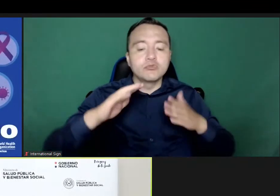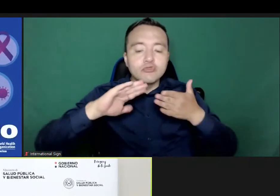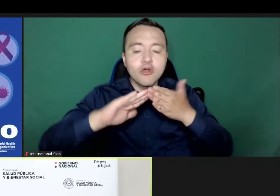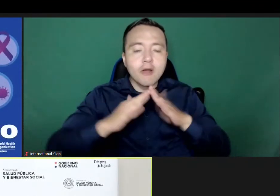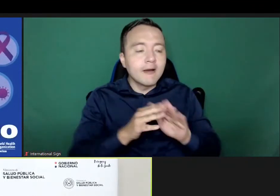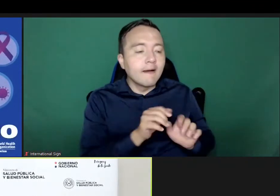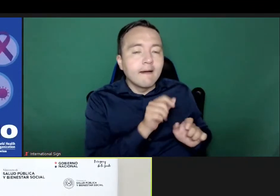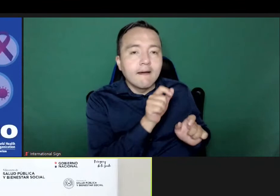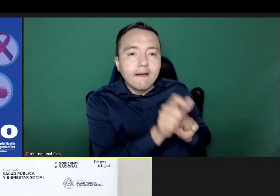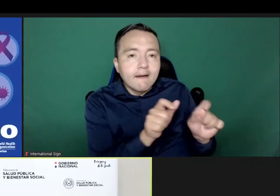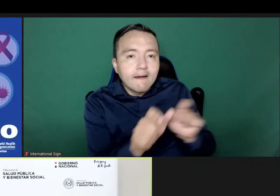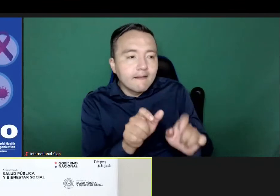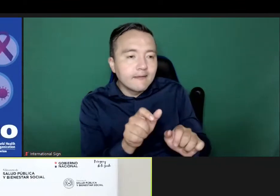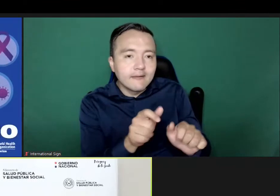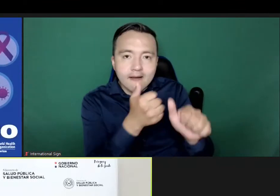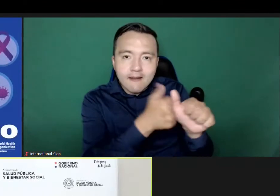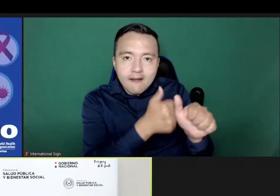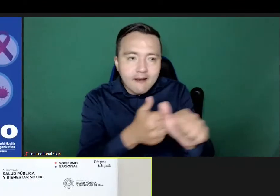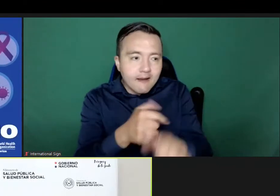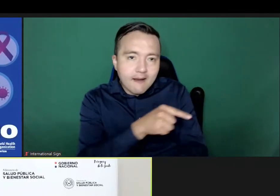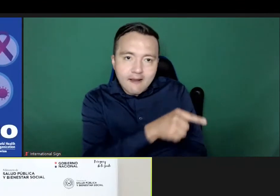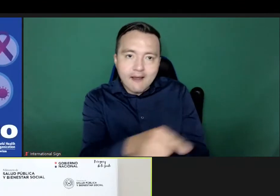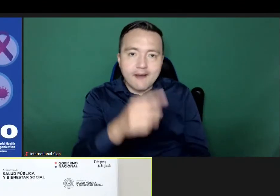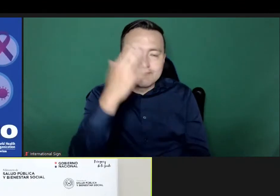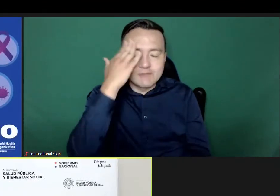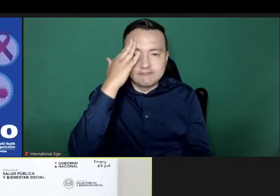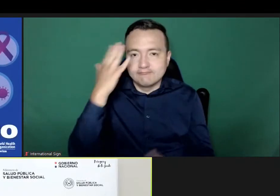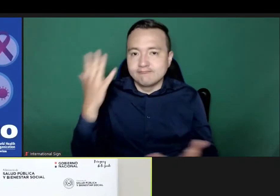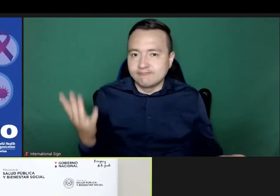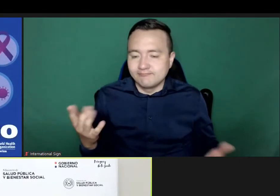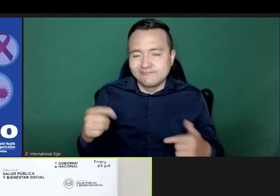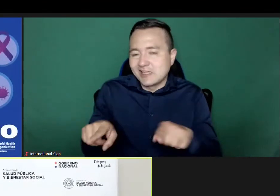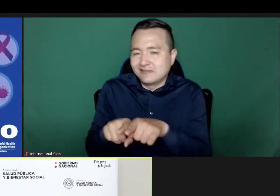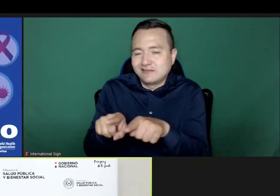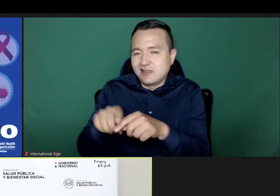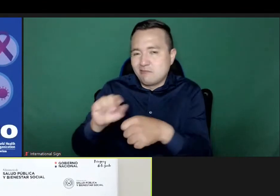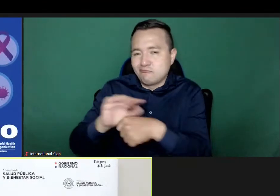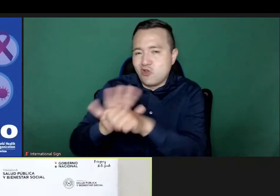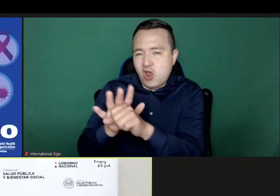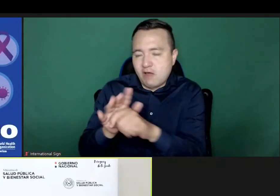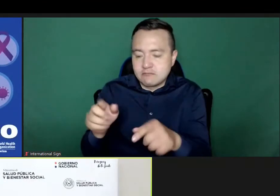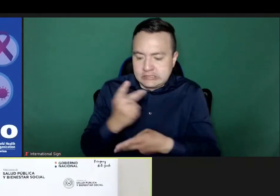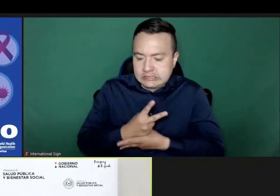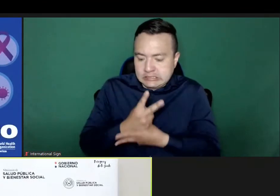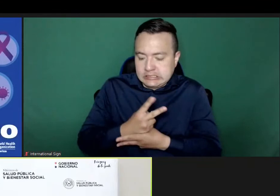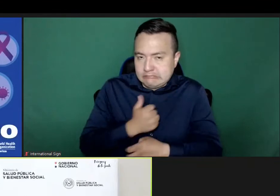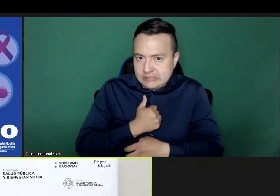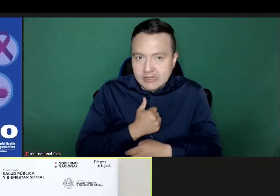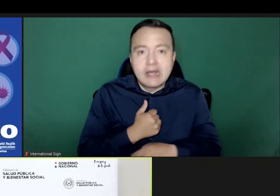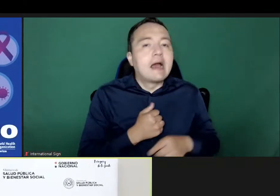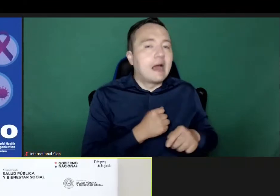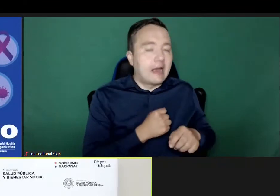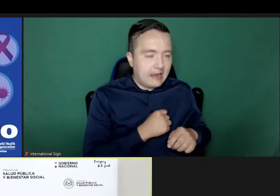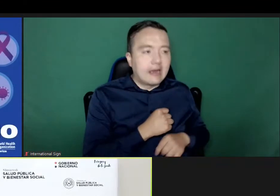battle that is waged by the community. And it's closely related to lifestyle.